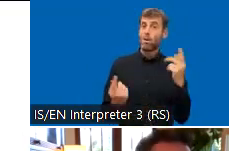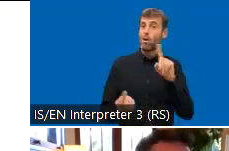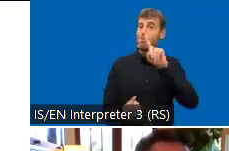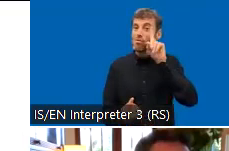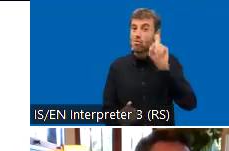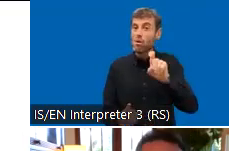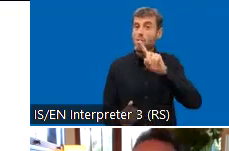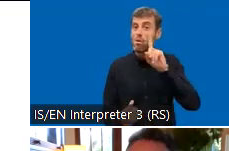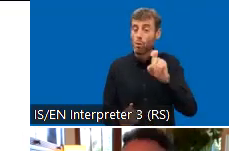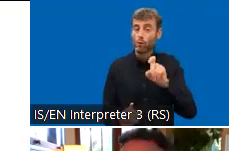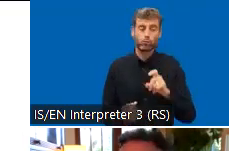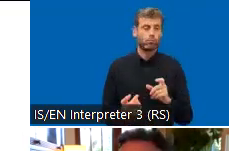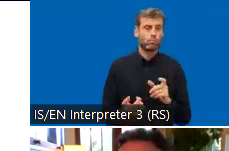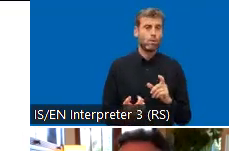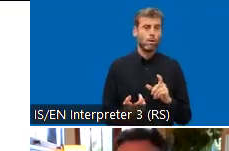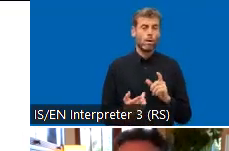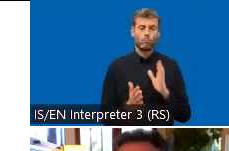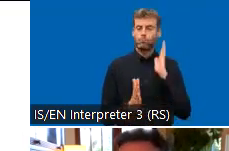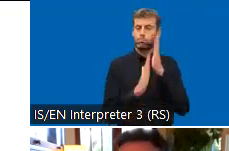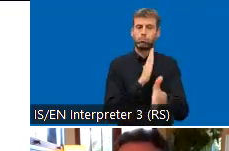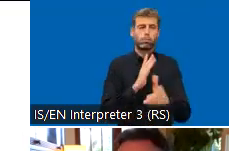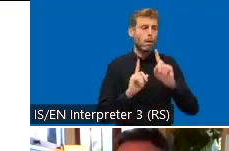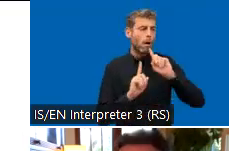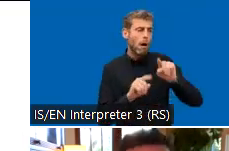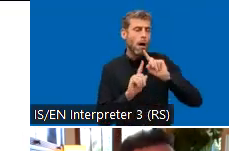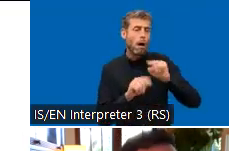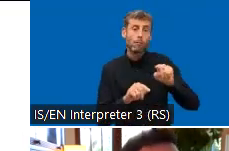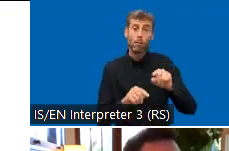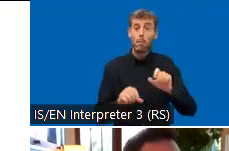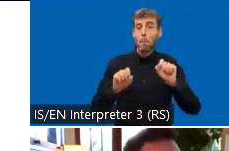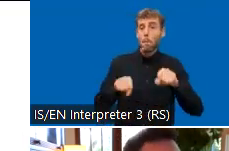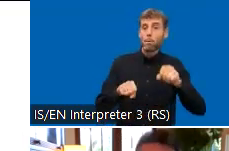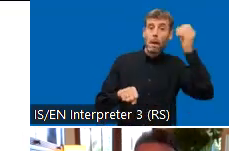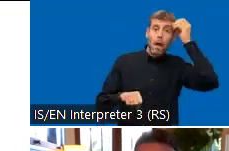subject matter experts or just people in the field, that are learning about it. So we are